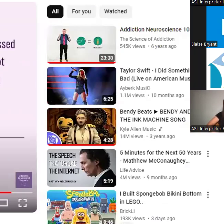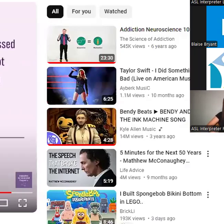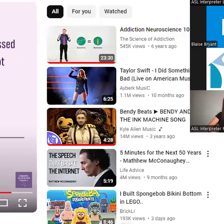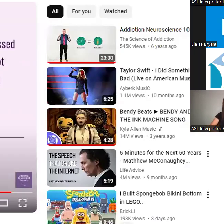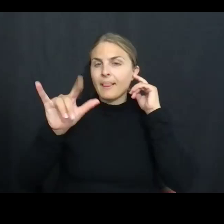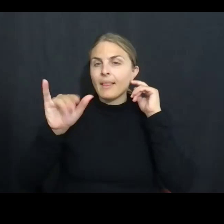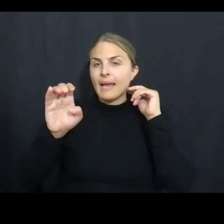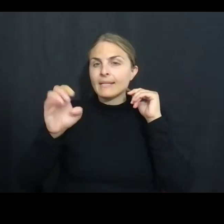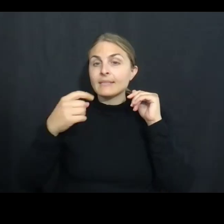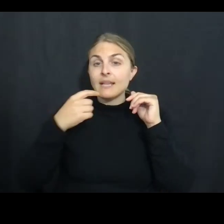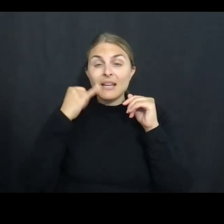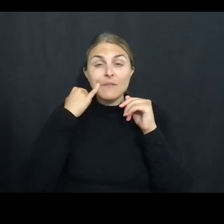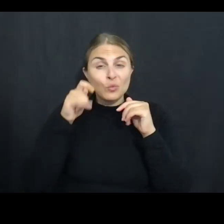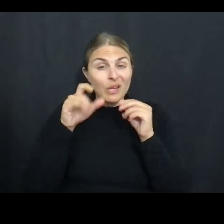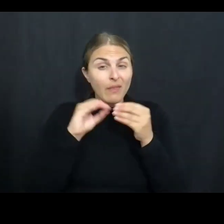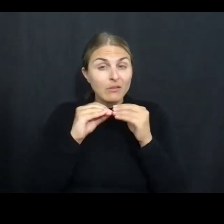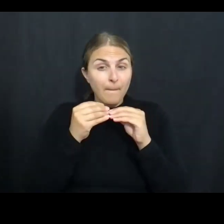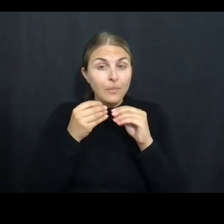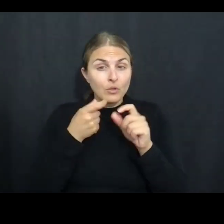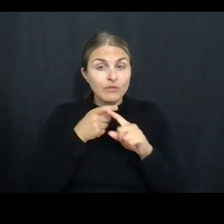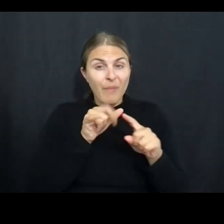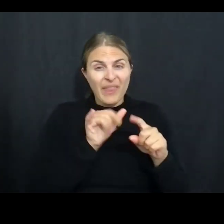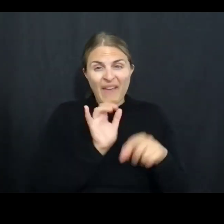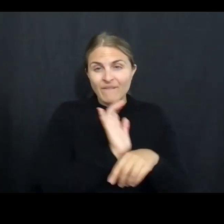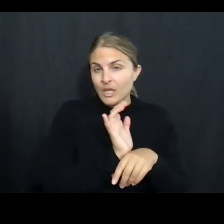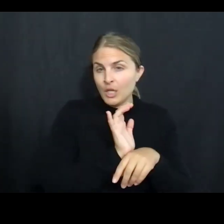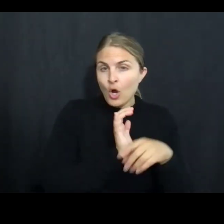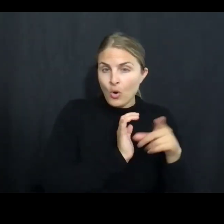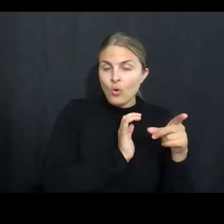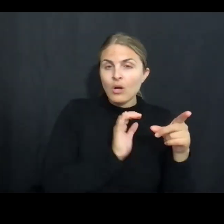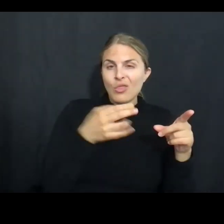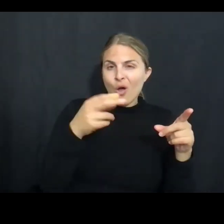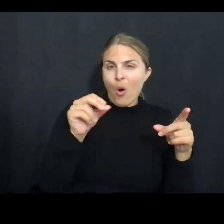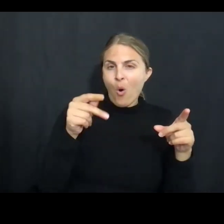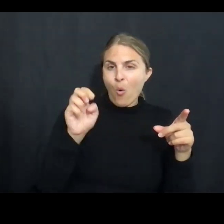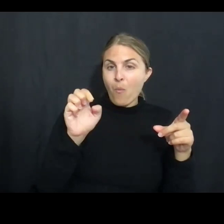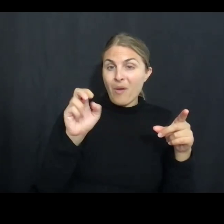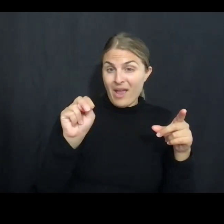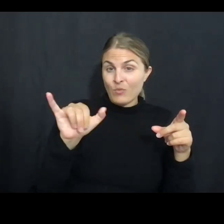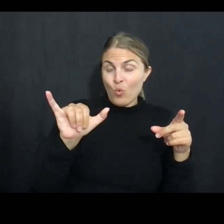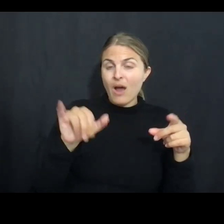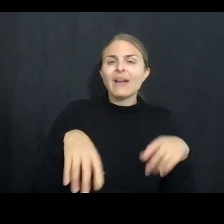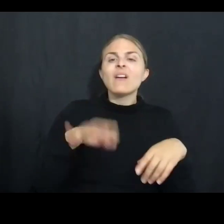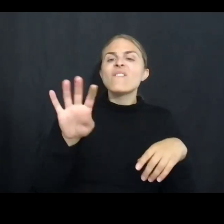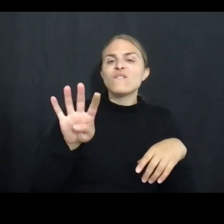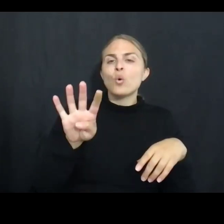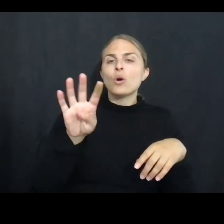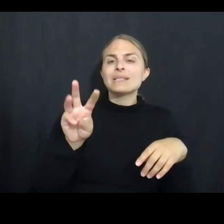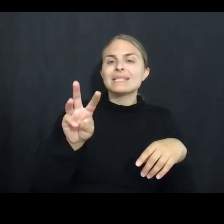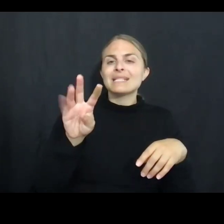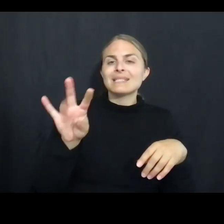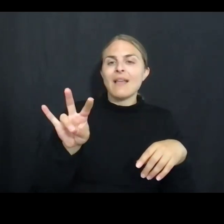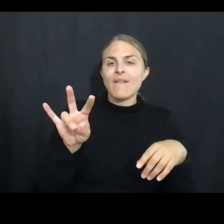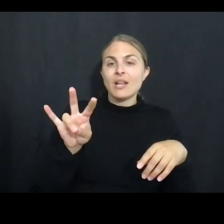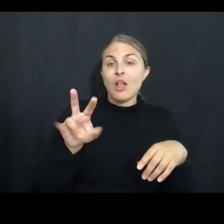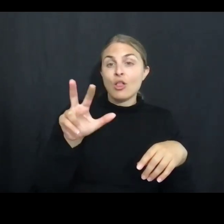from that -- for the hope NY it is 467-369